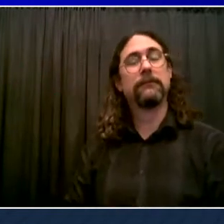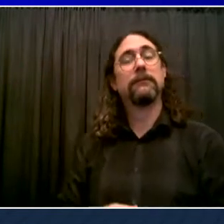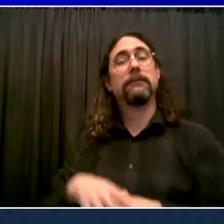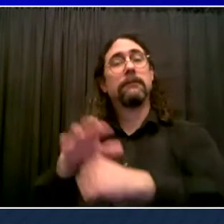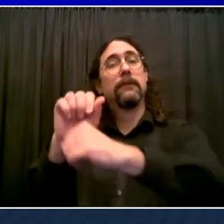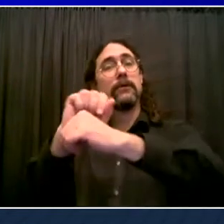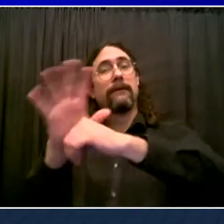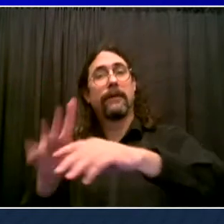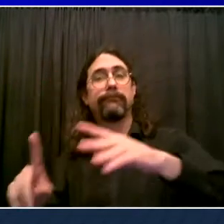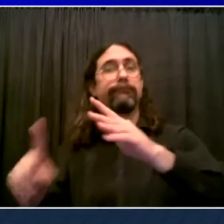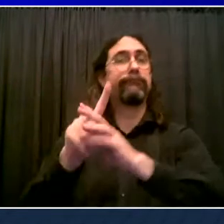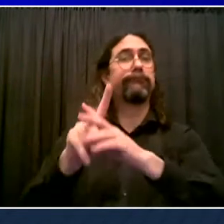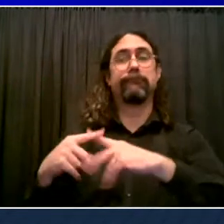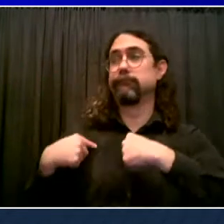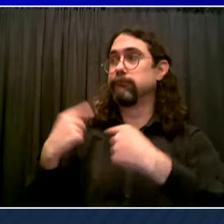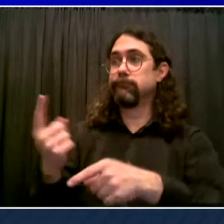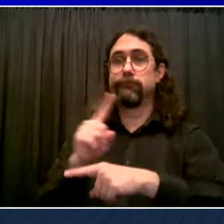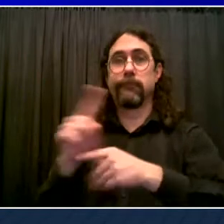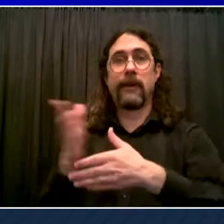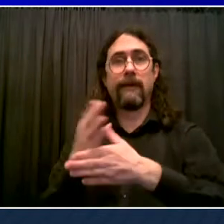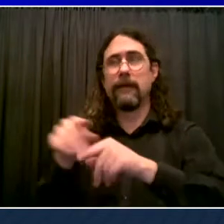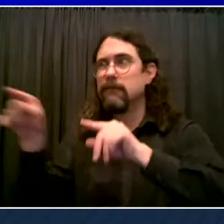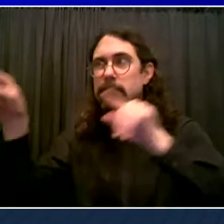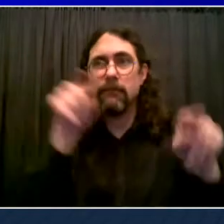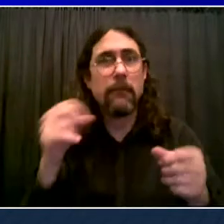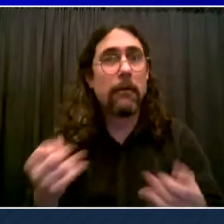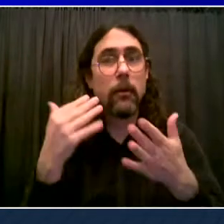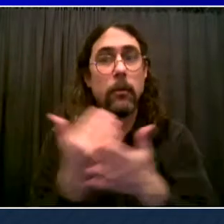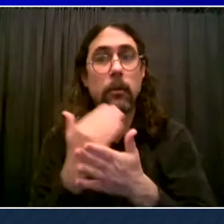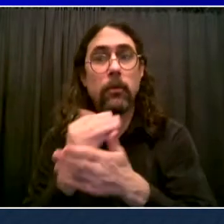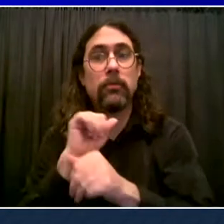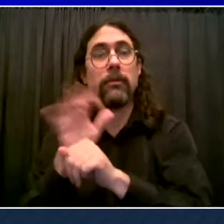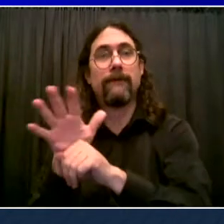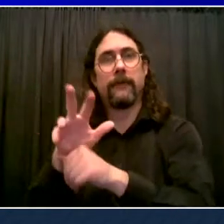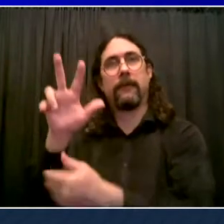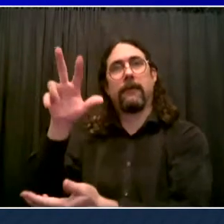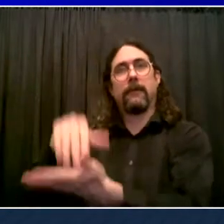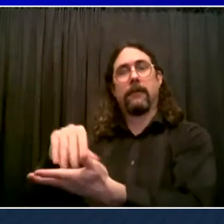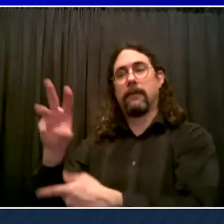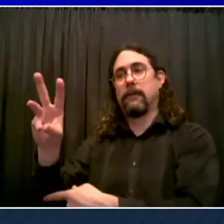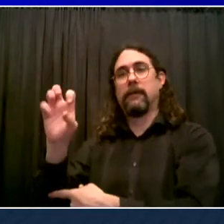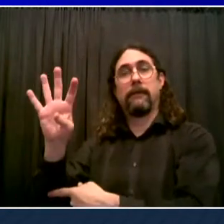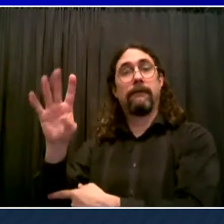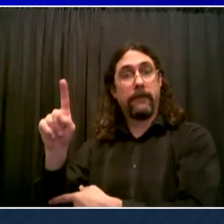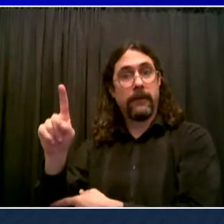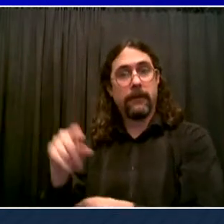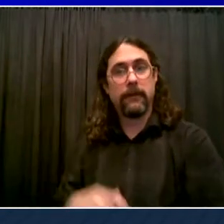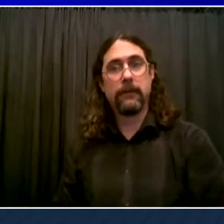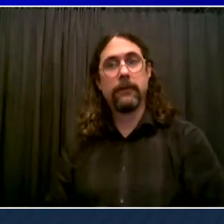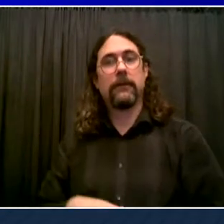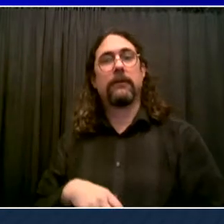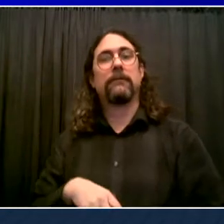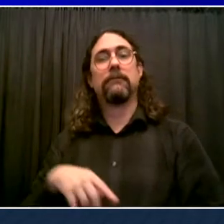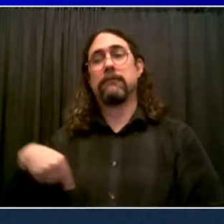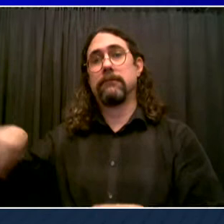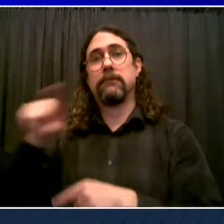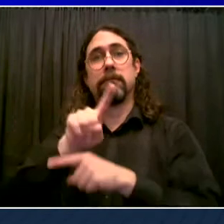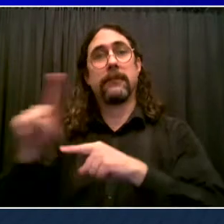SO KIND OF A MIXED BAG.G. NUMBER TWO, NEW REPORTED CASES